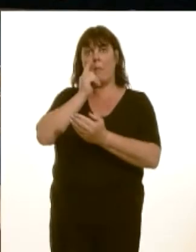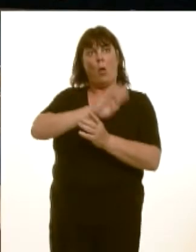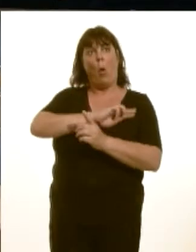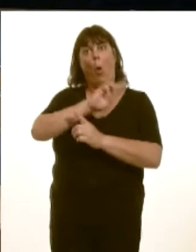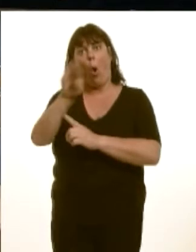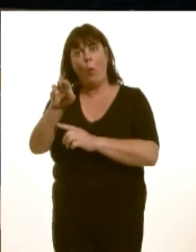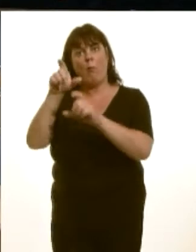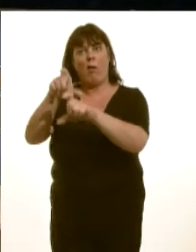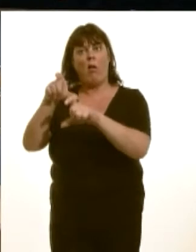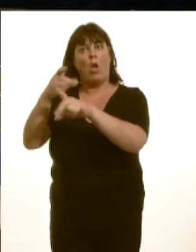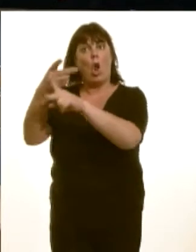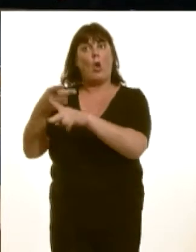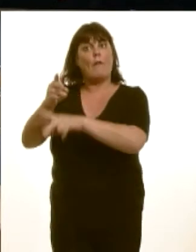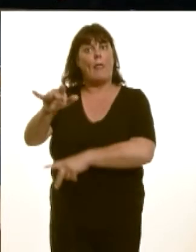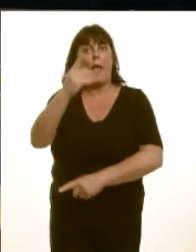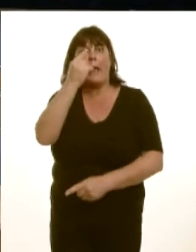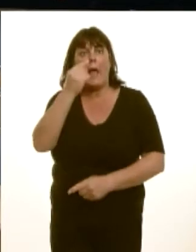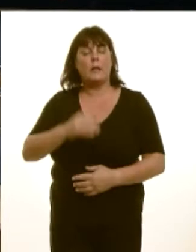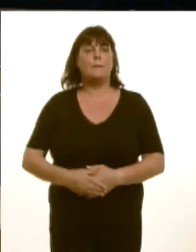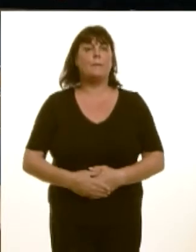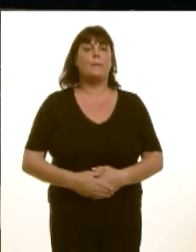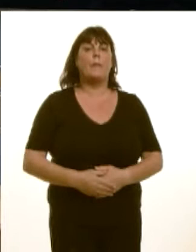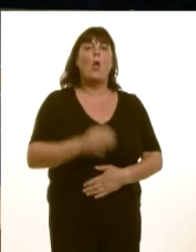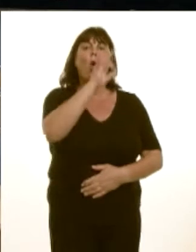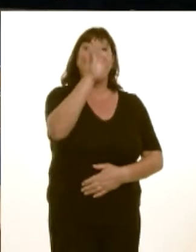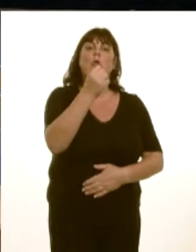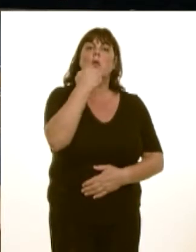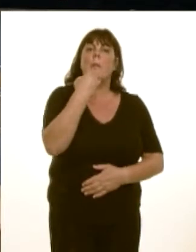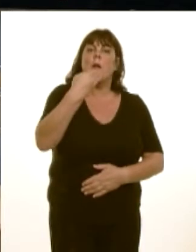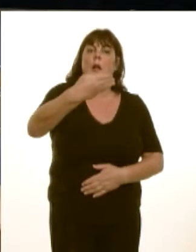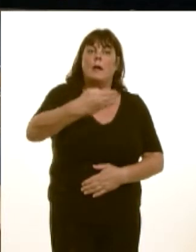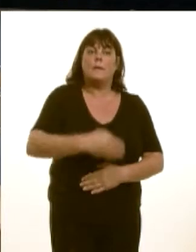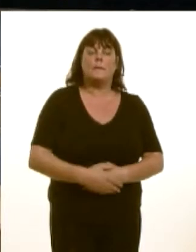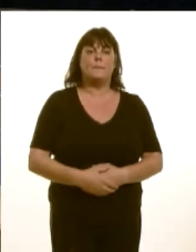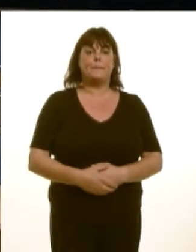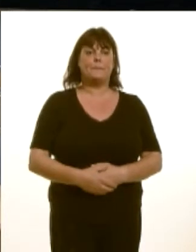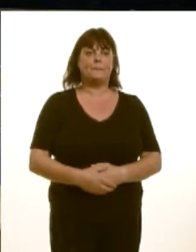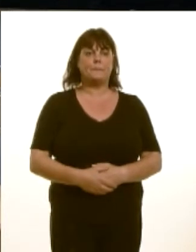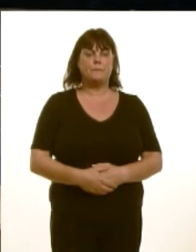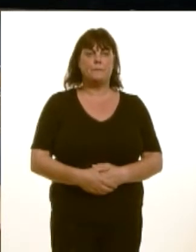Rhodri Glyn Thomas: 9. A wnaiff y Prif Weinidog ddatganiad ar ddiwygio llywodraeth leol?